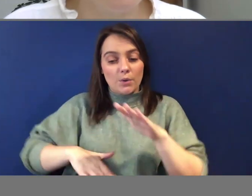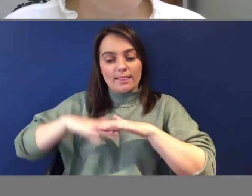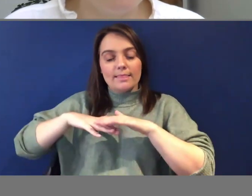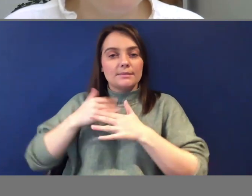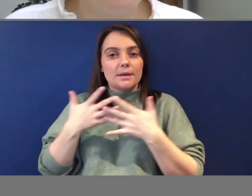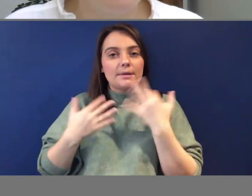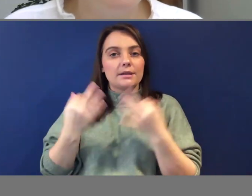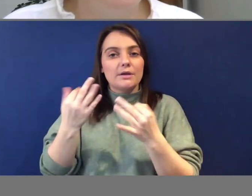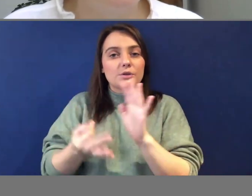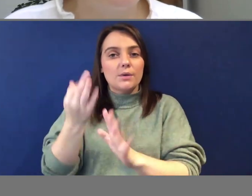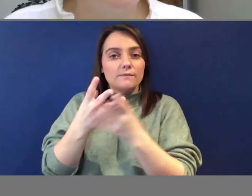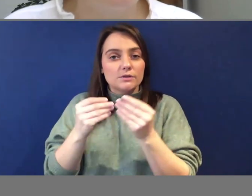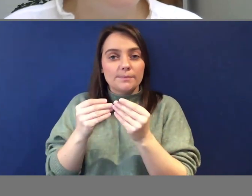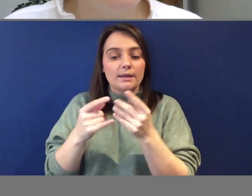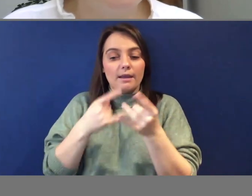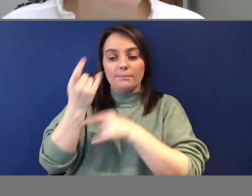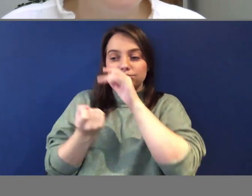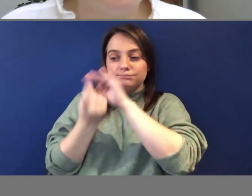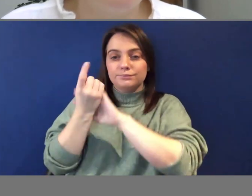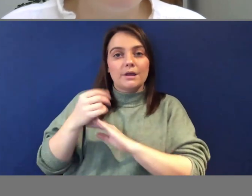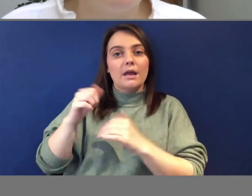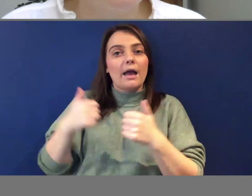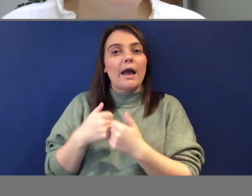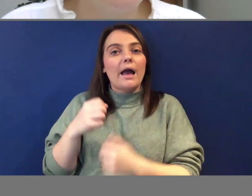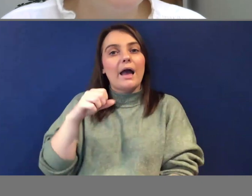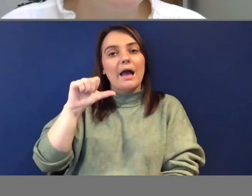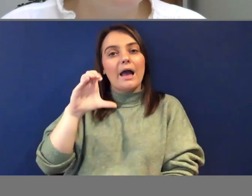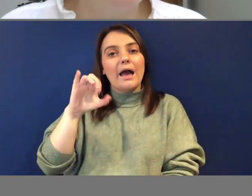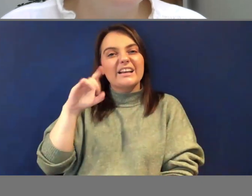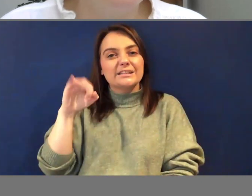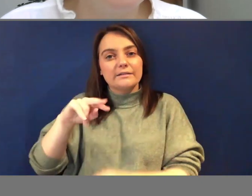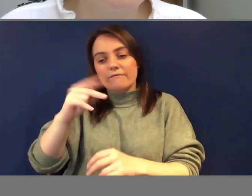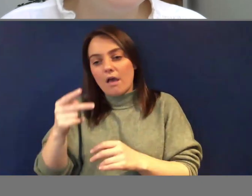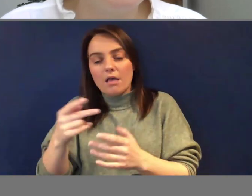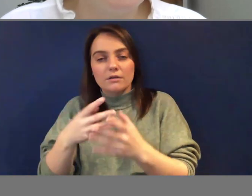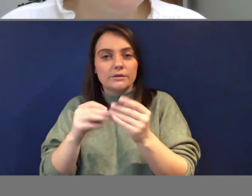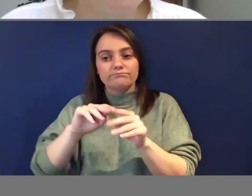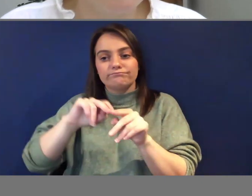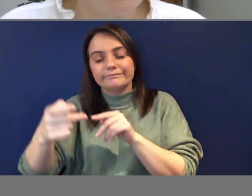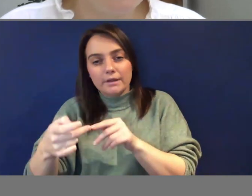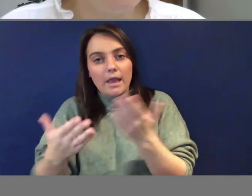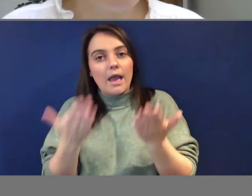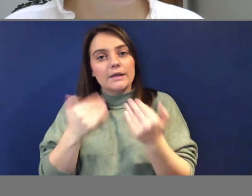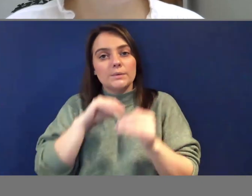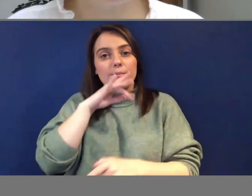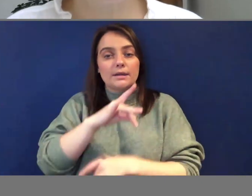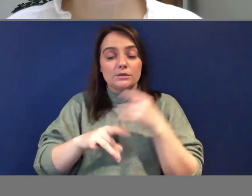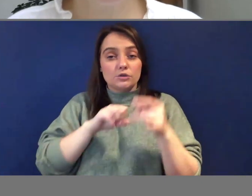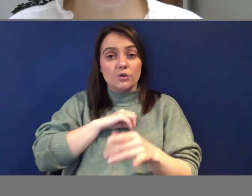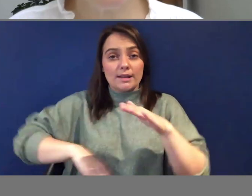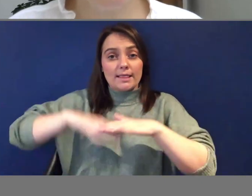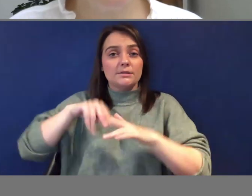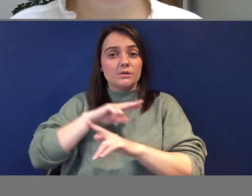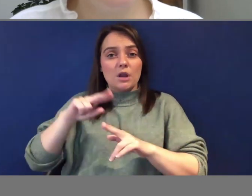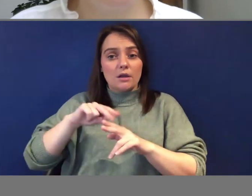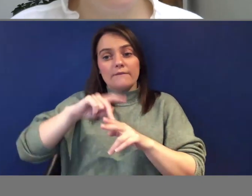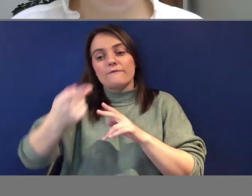have an accident how can we ensure sure that that is as limited as possible low physical